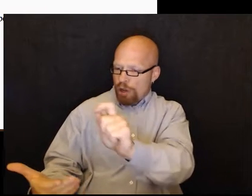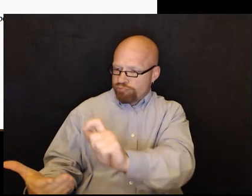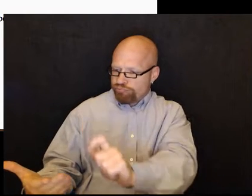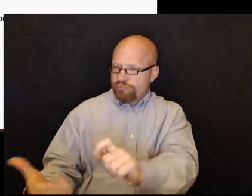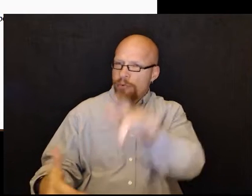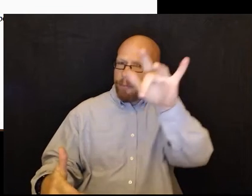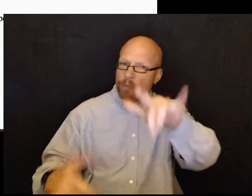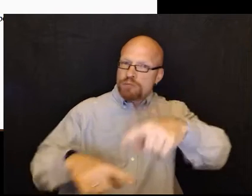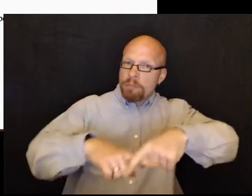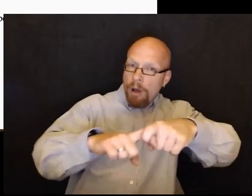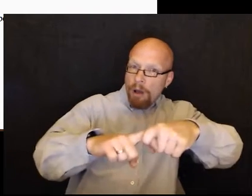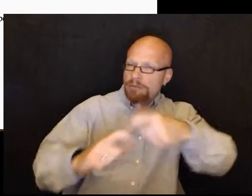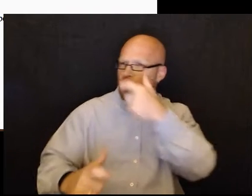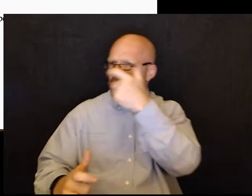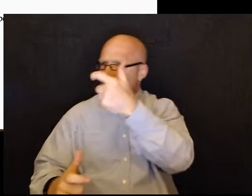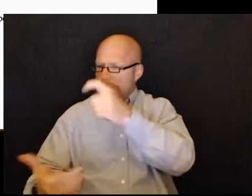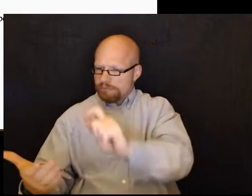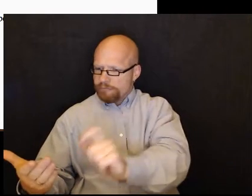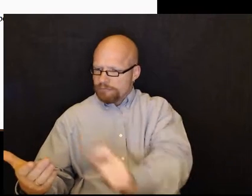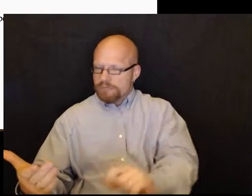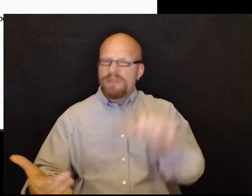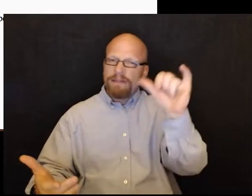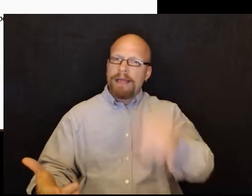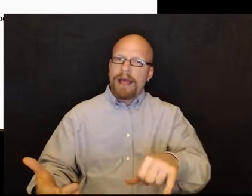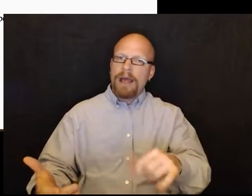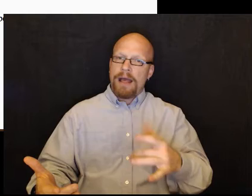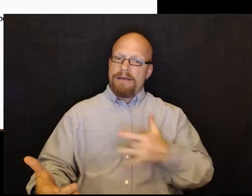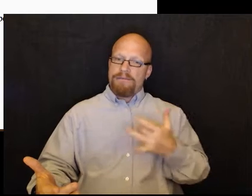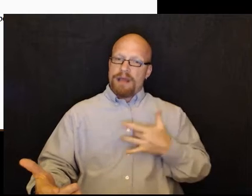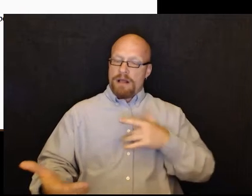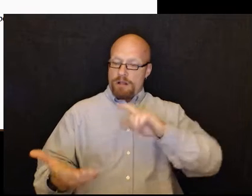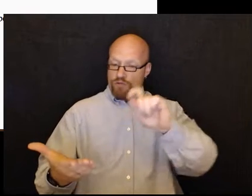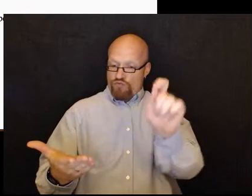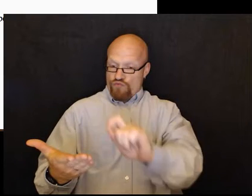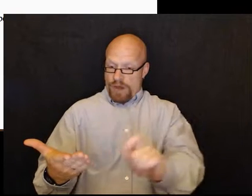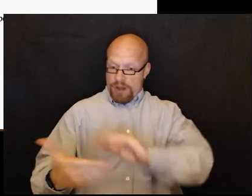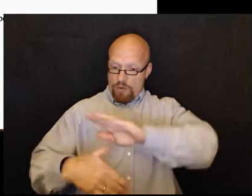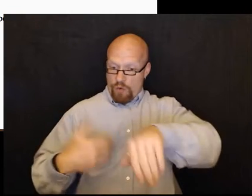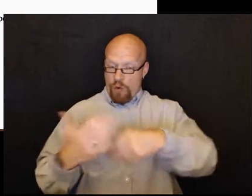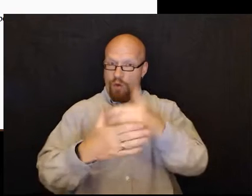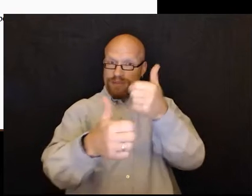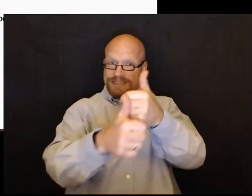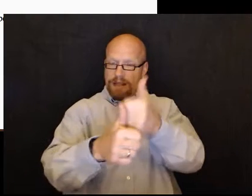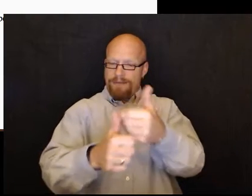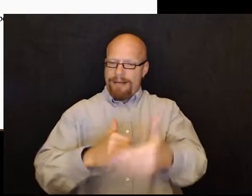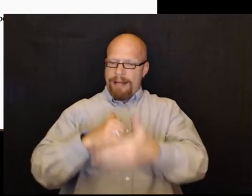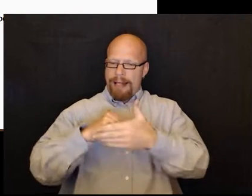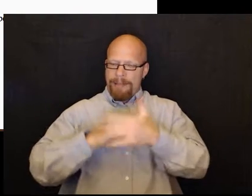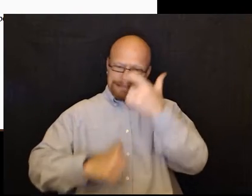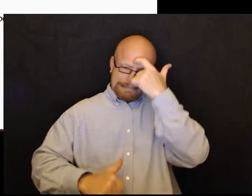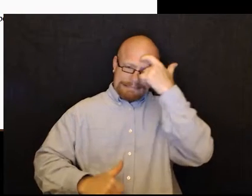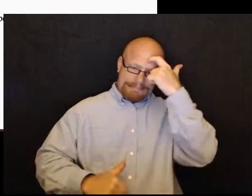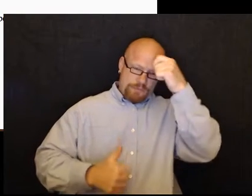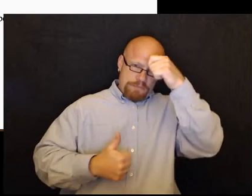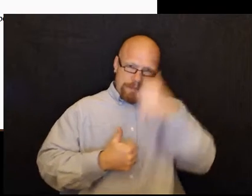you're going to accept responsibility to write your own notes you can watch the video push pause write the notes pause it again